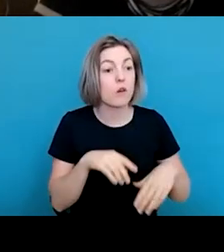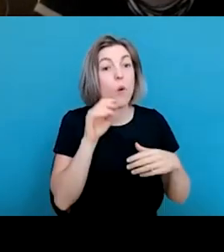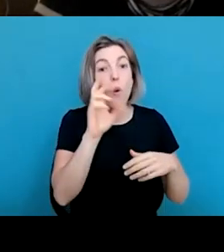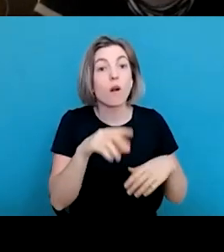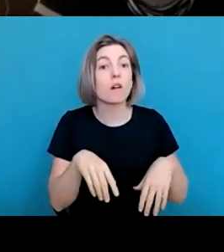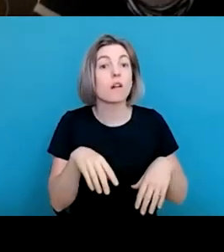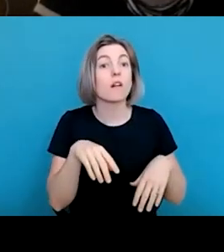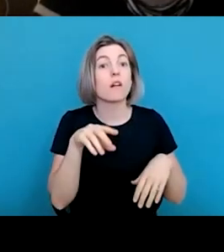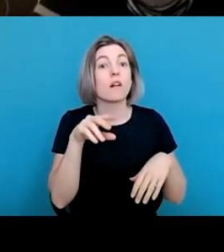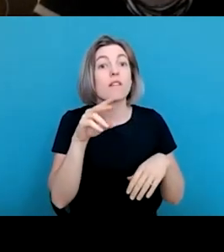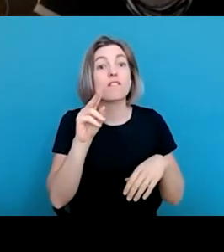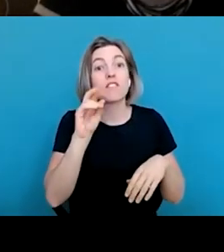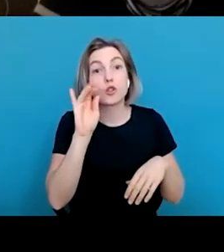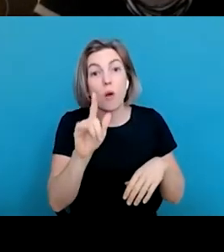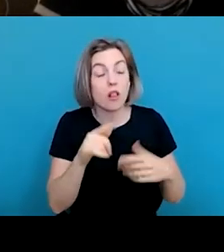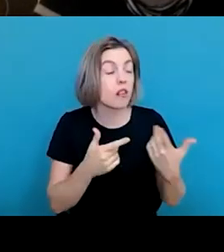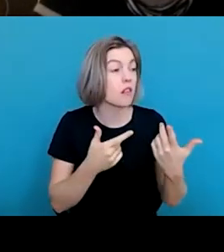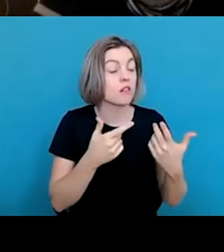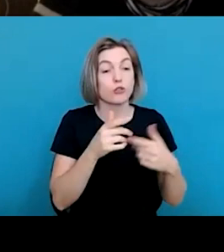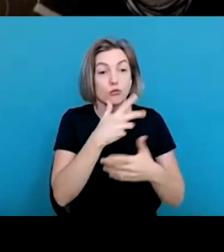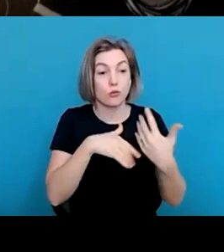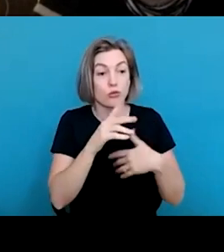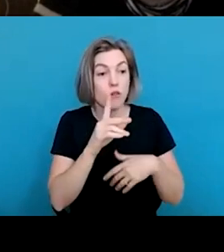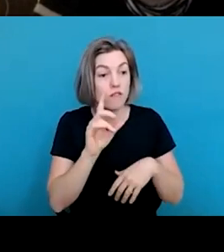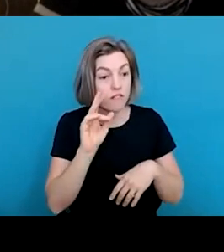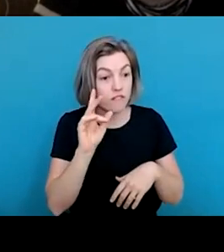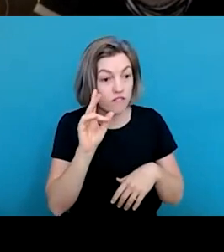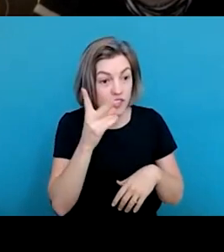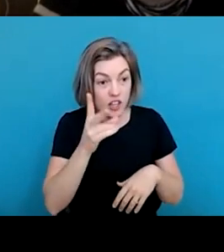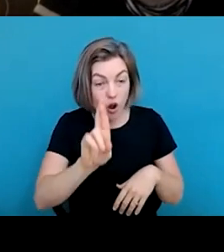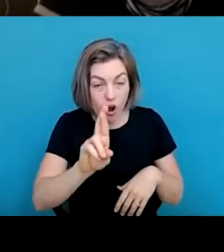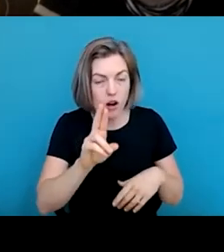you are in say, social VR and there are other people doing things in your space, when you have